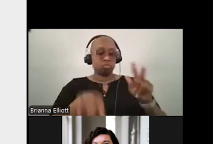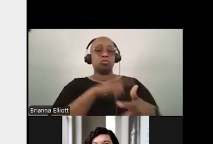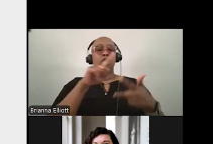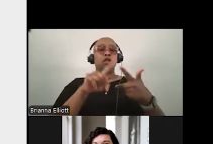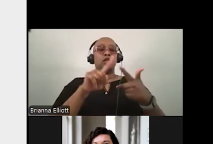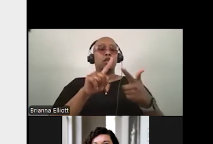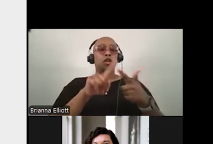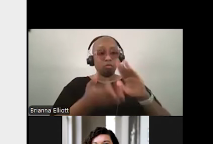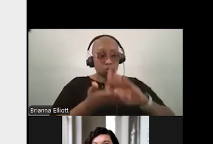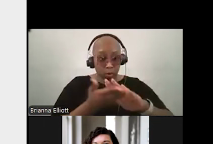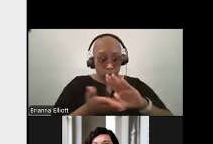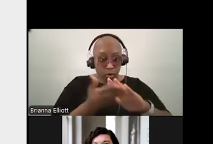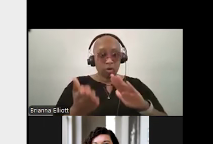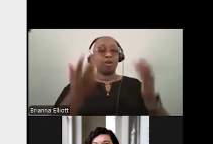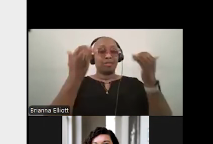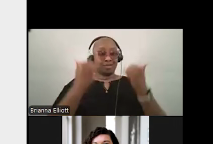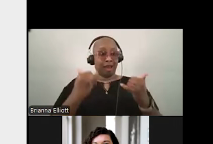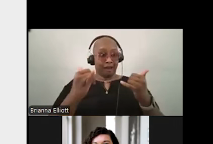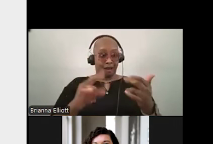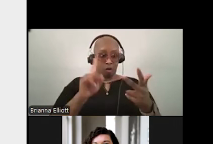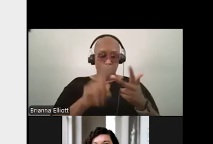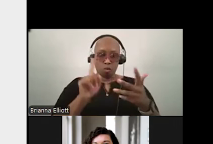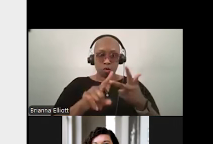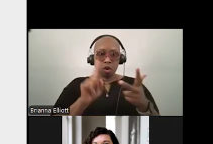What's the point if we can see it and we can operate it? If we can't understand it,